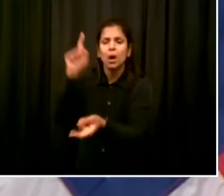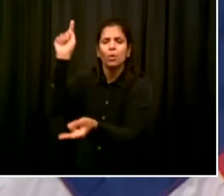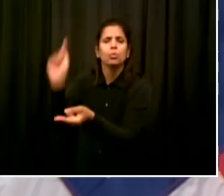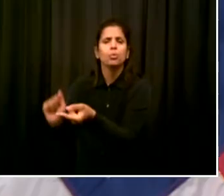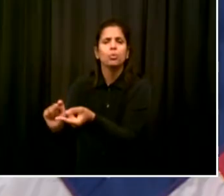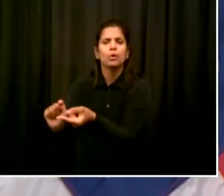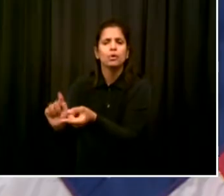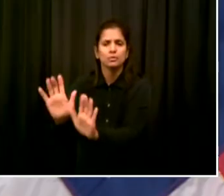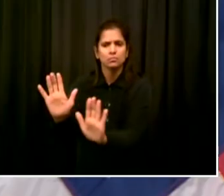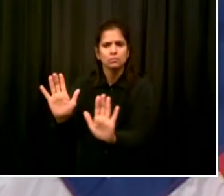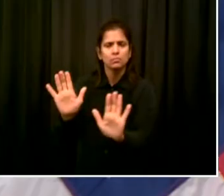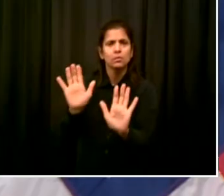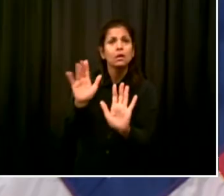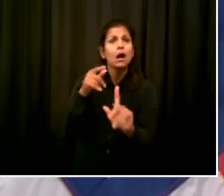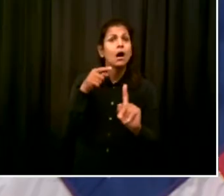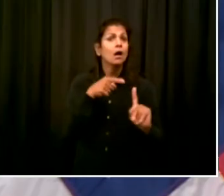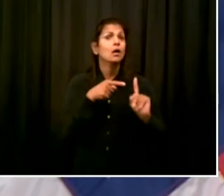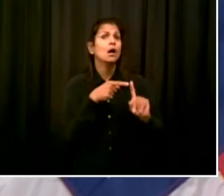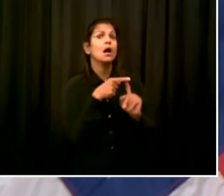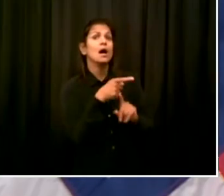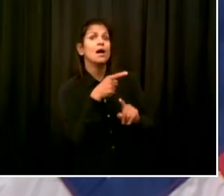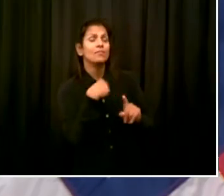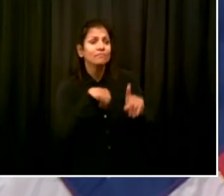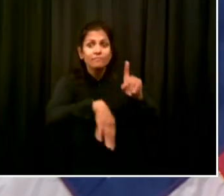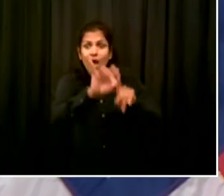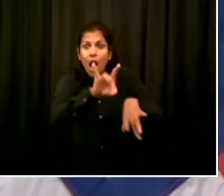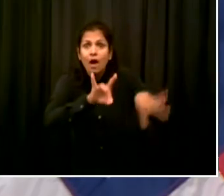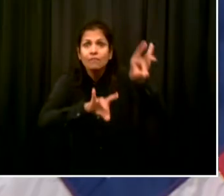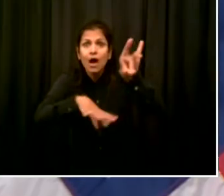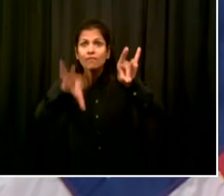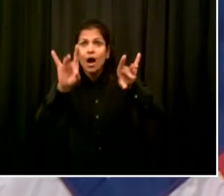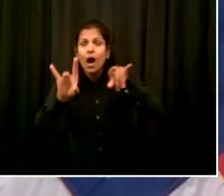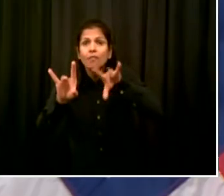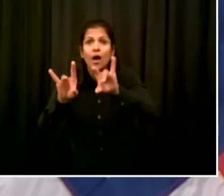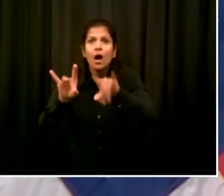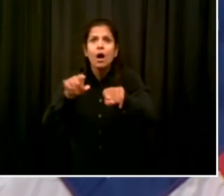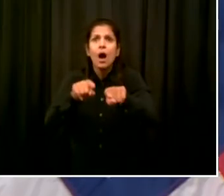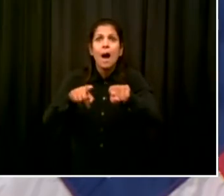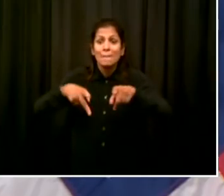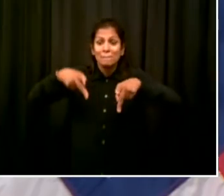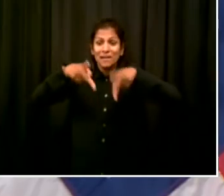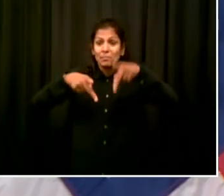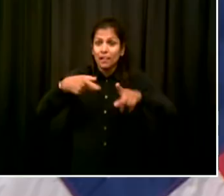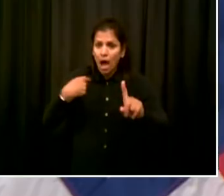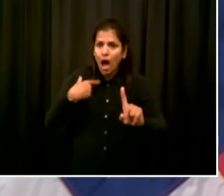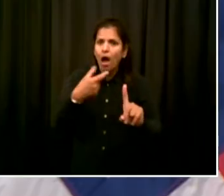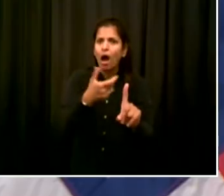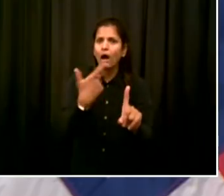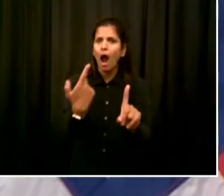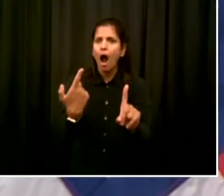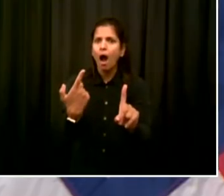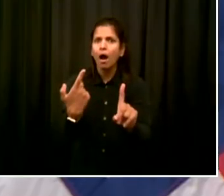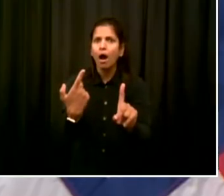PULL IT OUT AND USE IT . AND WE'VE DONE A NUMBER O F TAKEDOWNS, WHEN